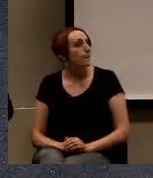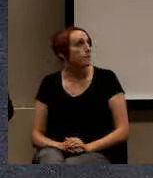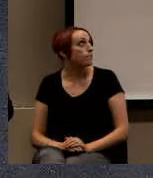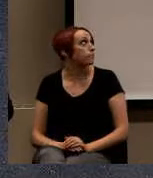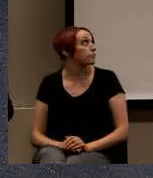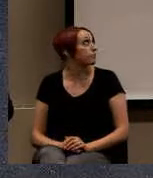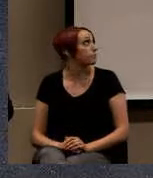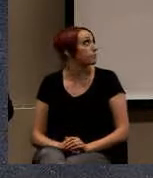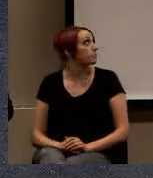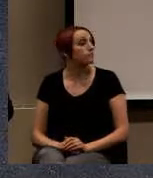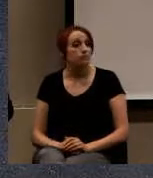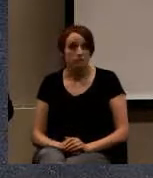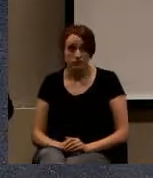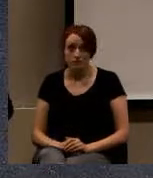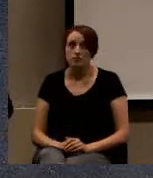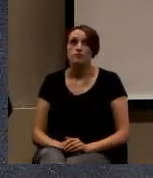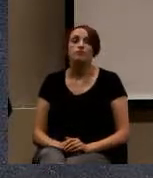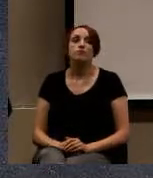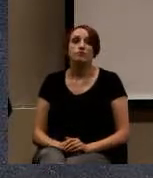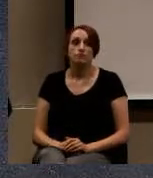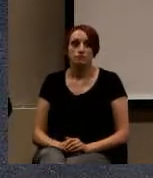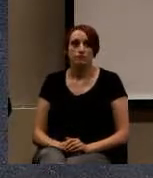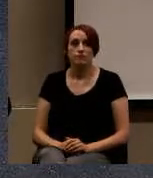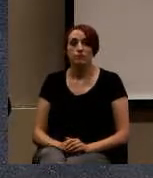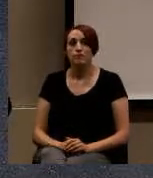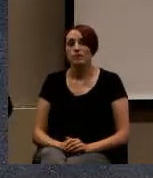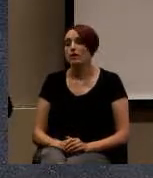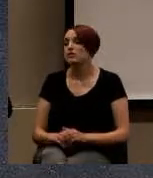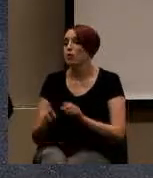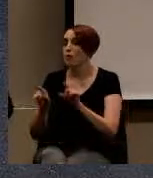But on the other end, you know, as we age older and